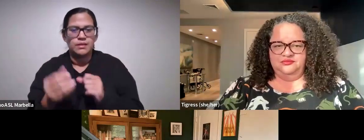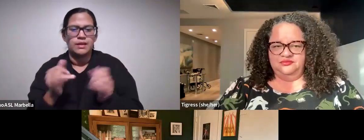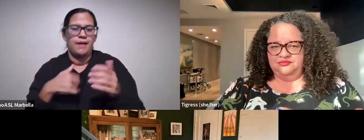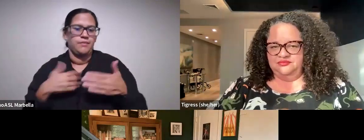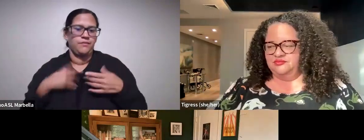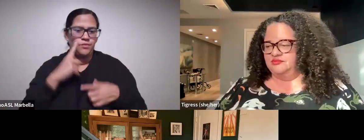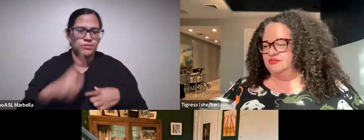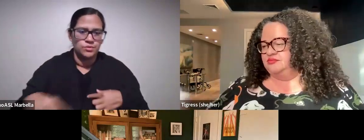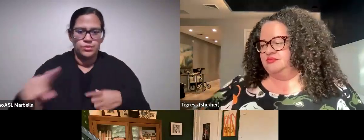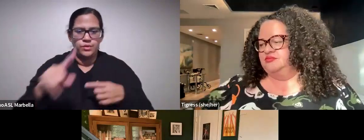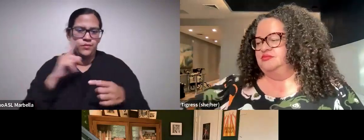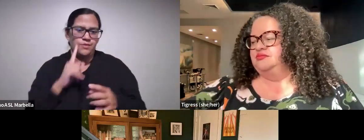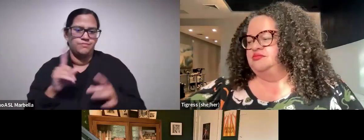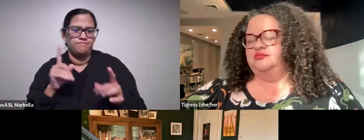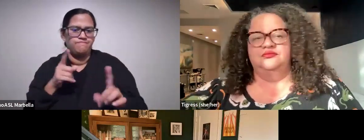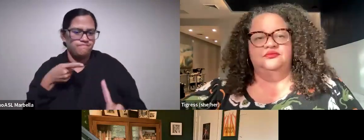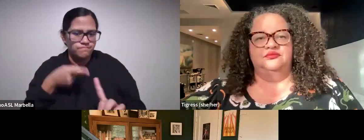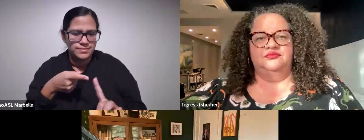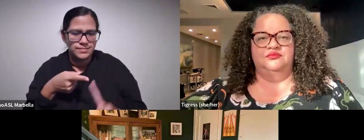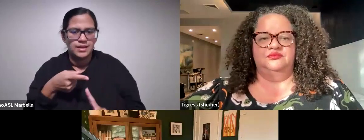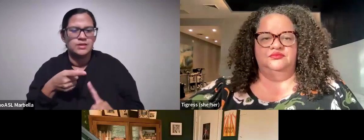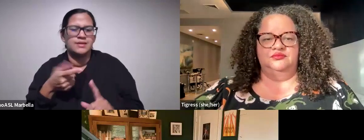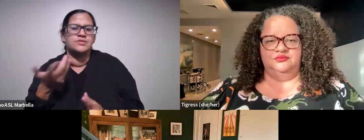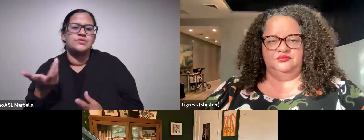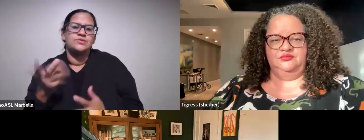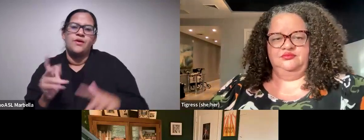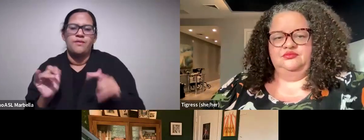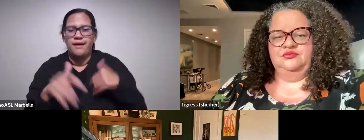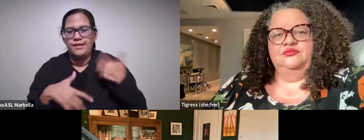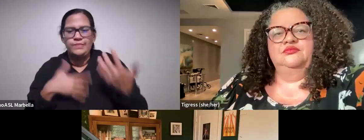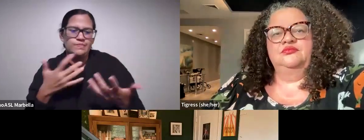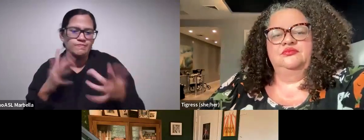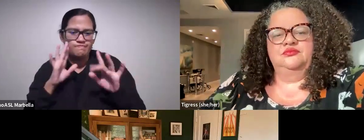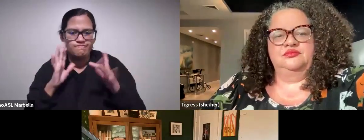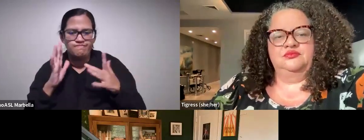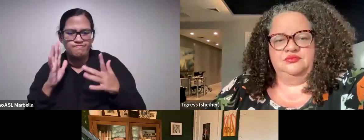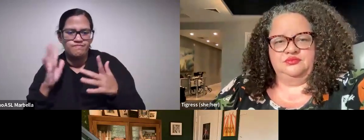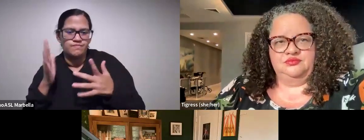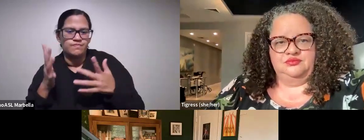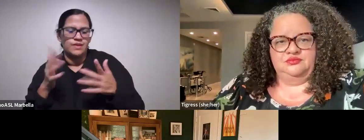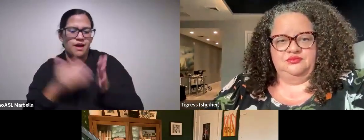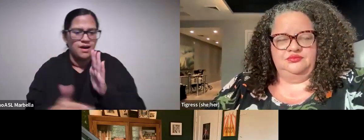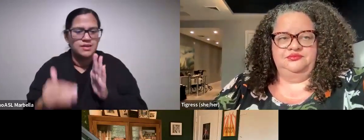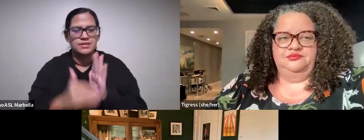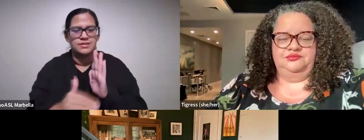is just the sort of blatant, overt and constant discrimination that fat folks face.